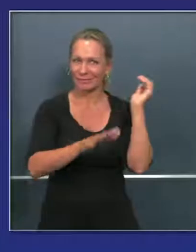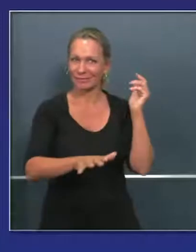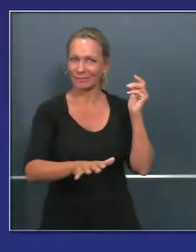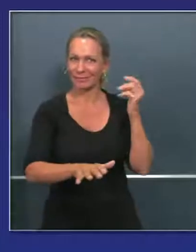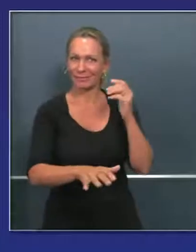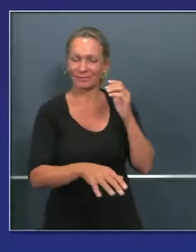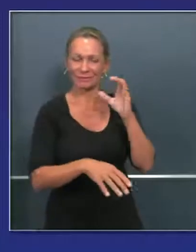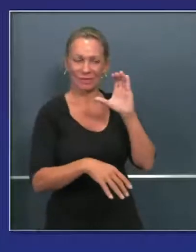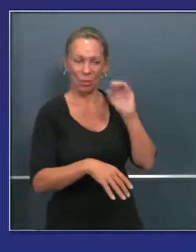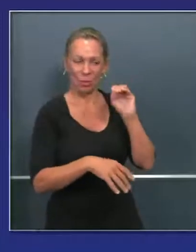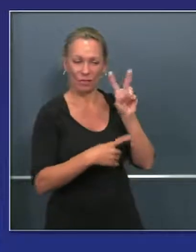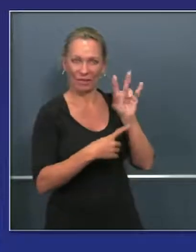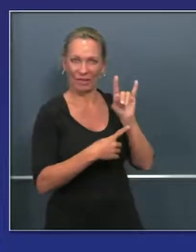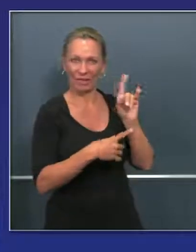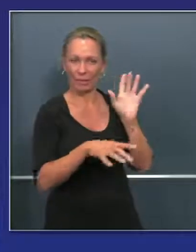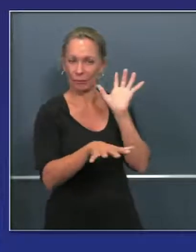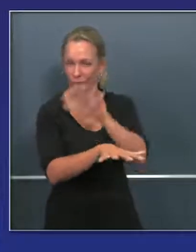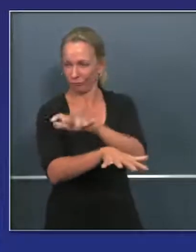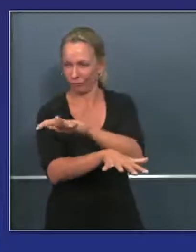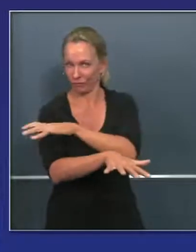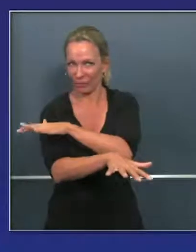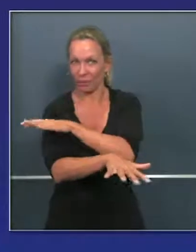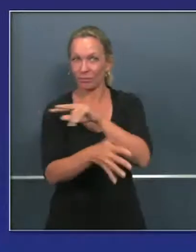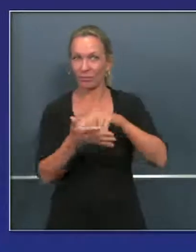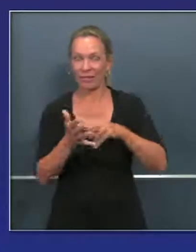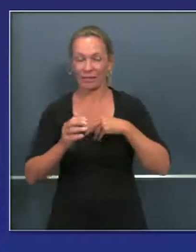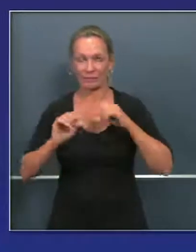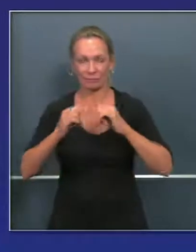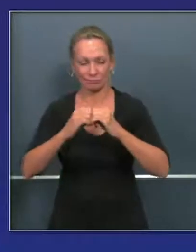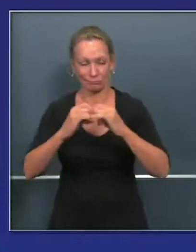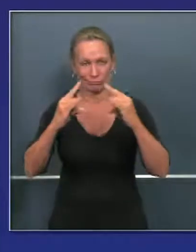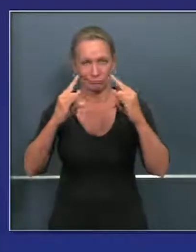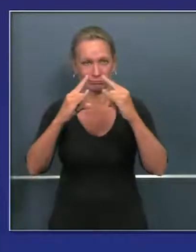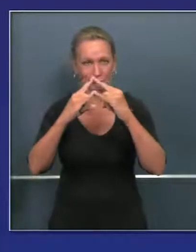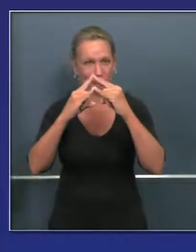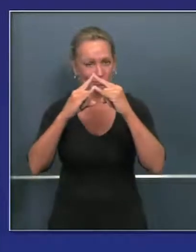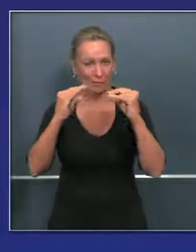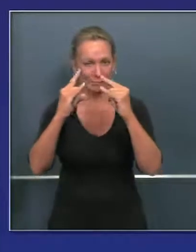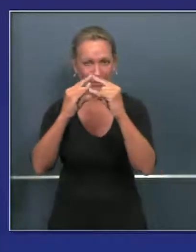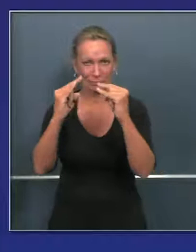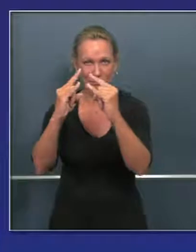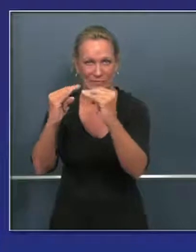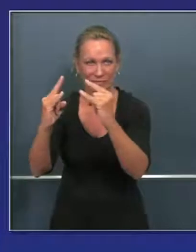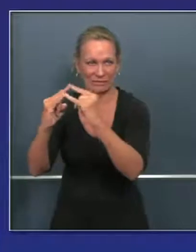all up and down the state scene in the hospital in daly city as one example the Arco Arena Sleep